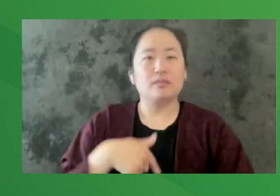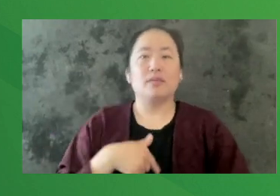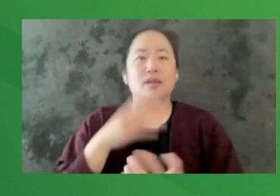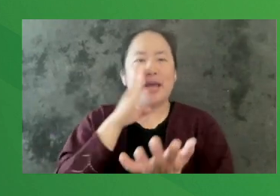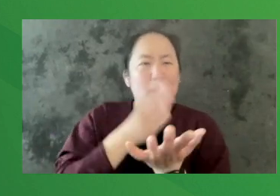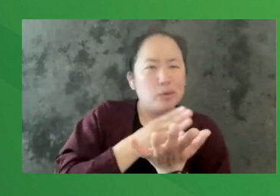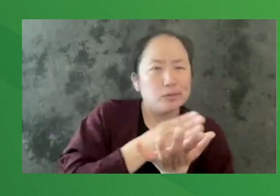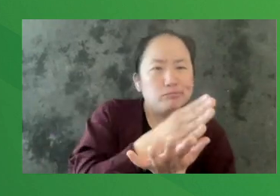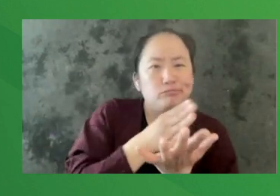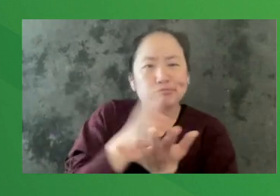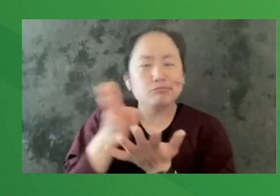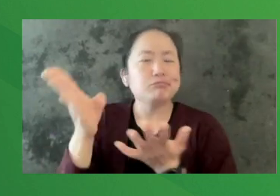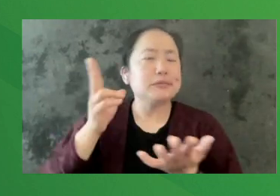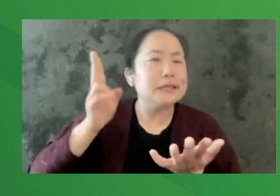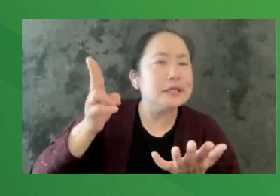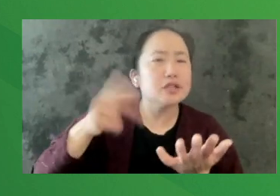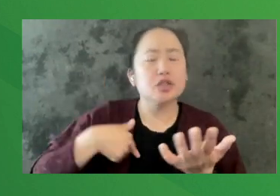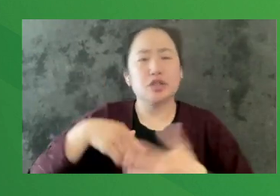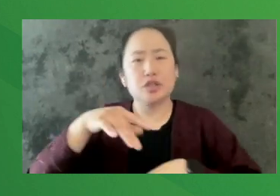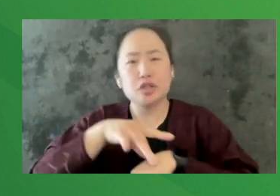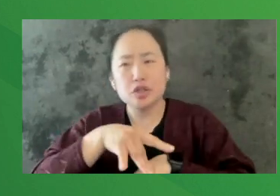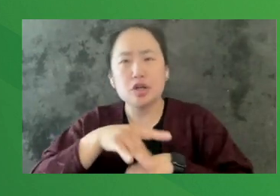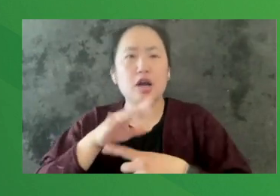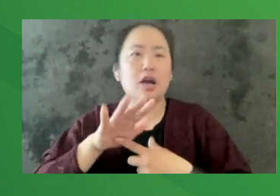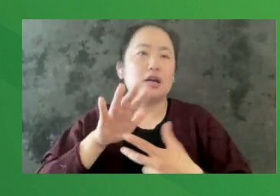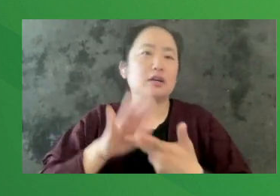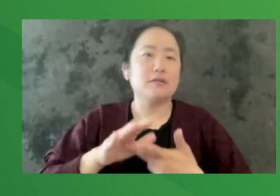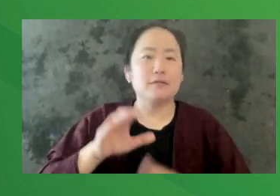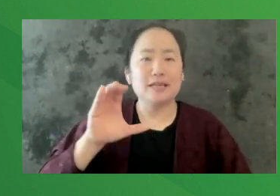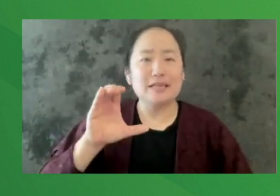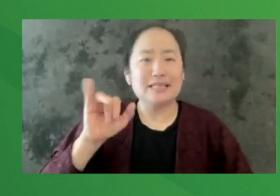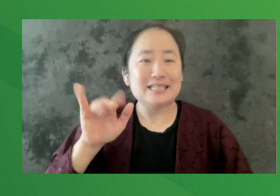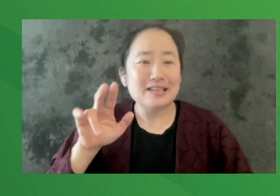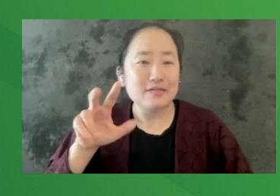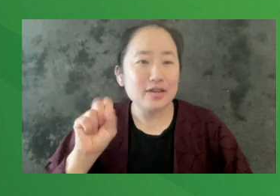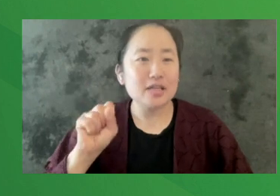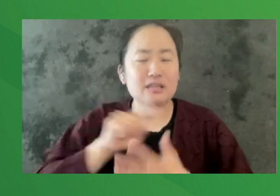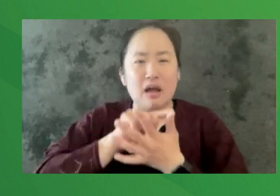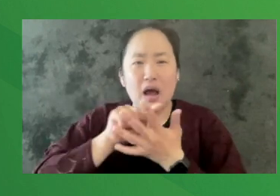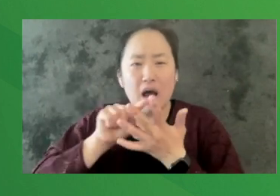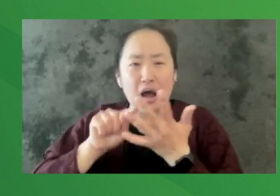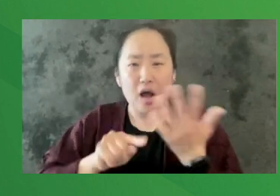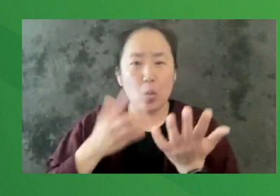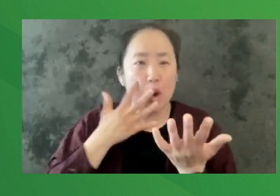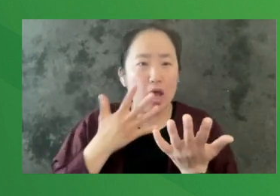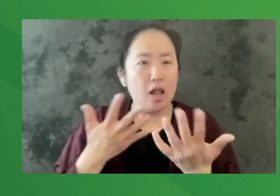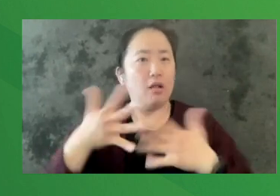economics, civics, and environmental education is more critical now than ever before. Panelists,